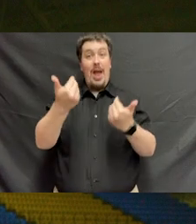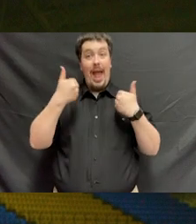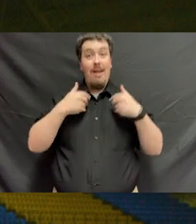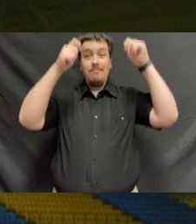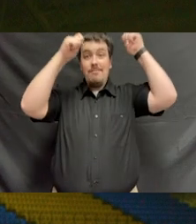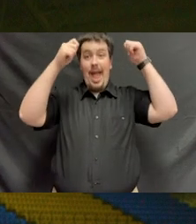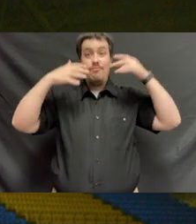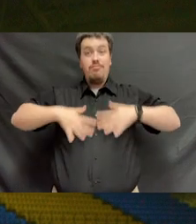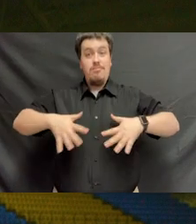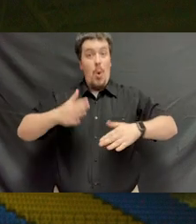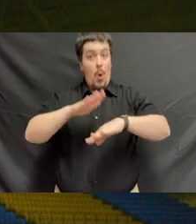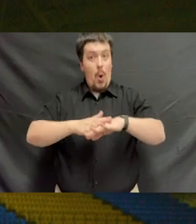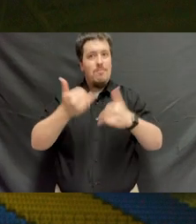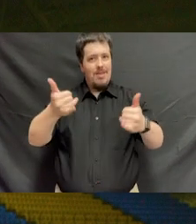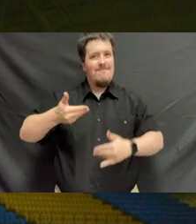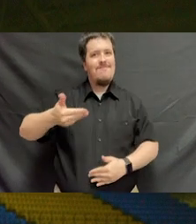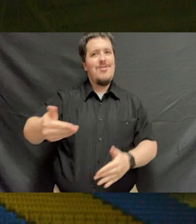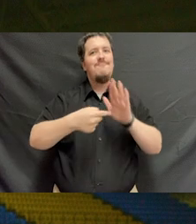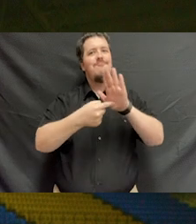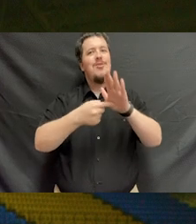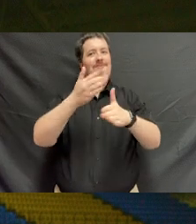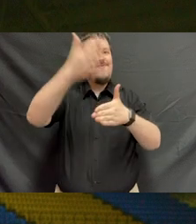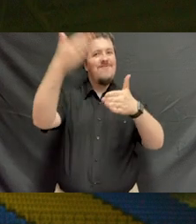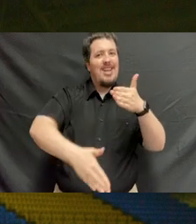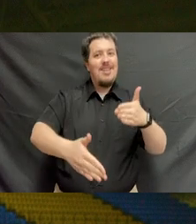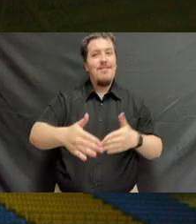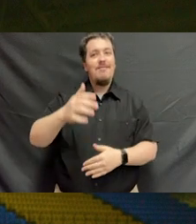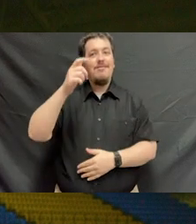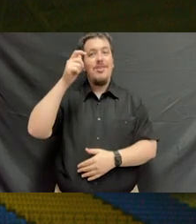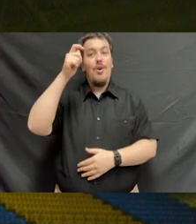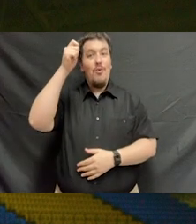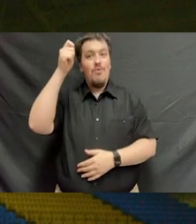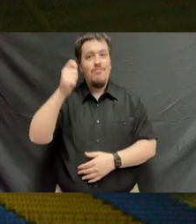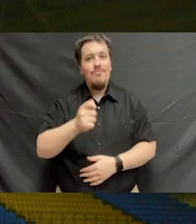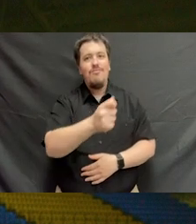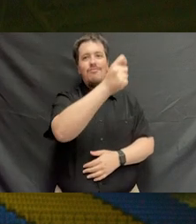For our graduates who are wearing your commencement regalia, I invite you as a symbol of completion to please move your tassel